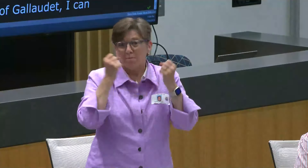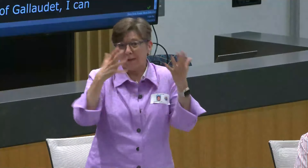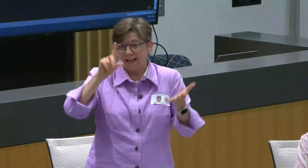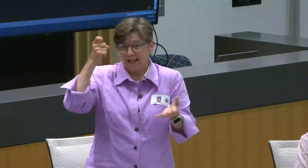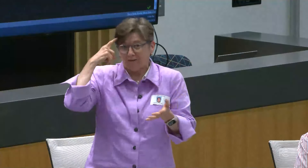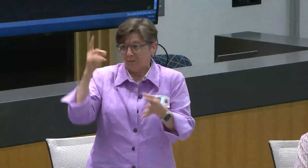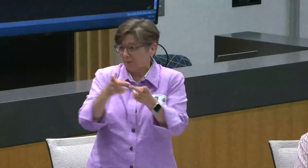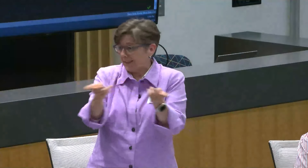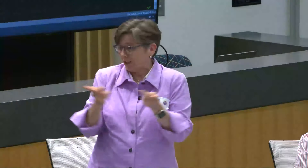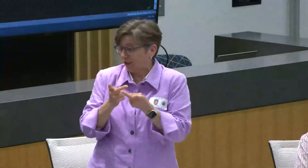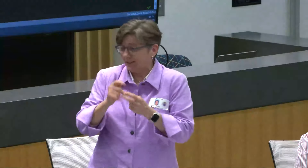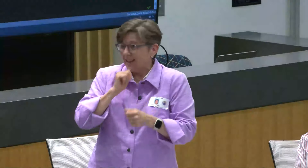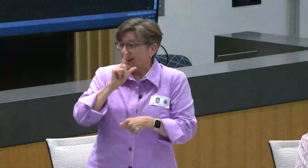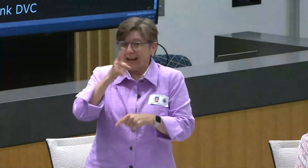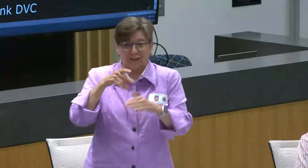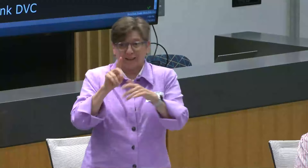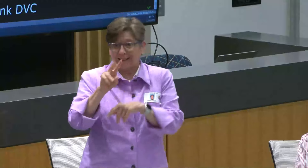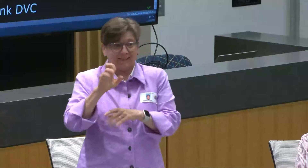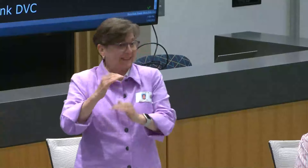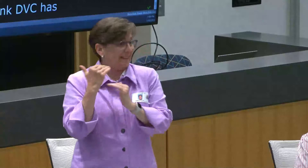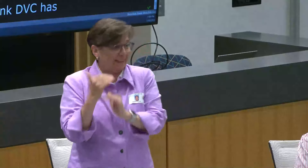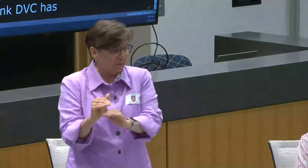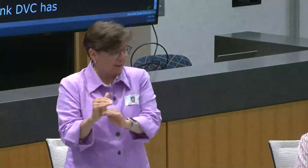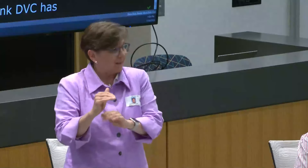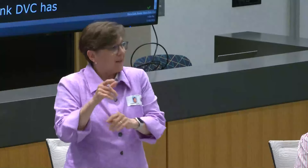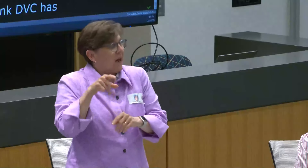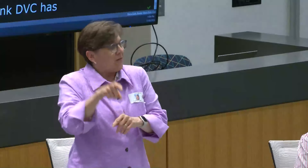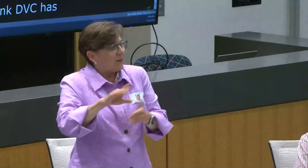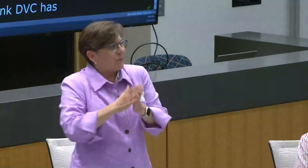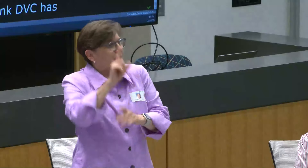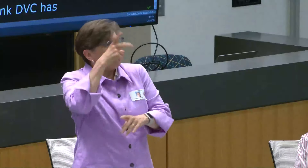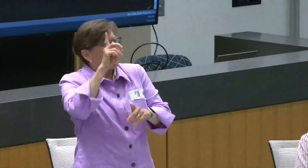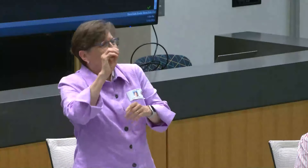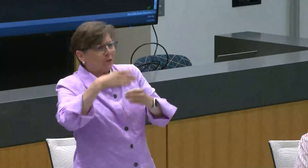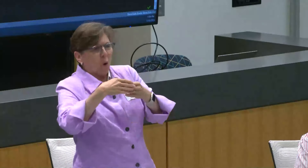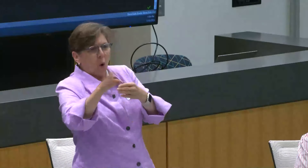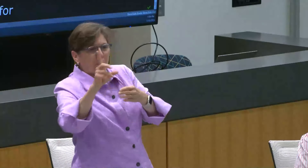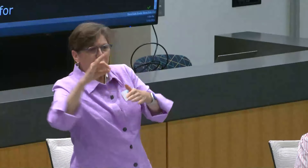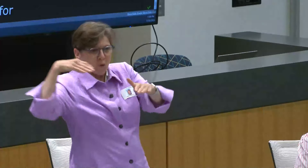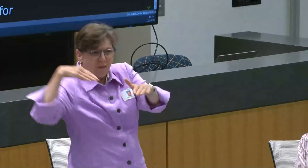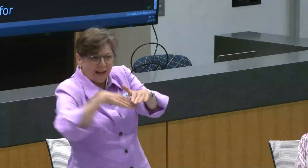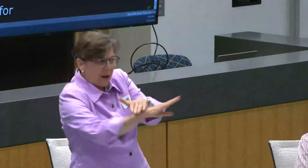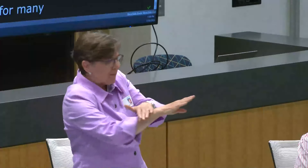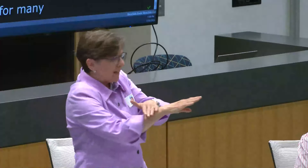OF THE LATEST STATISTICS OF DECLINING NUMBERS OF DEAF PEOPLE WORKING IN THE FEDERAL GOVERNMENT. AS PRESIDENT OF GALLAUDET, I